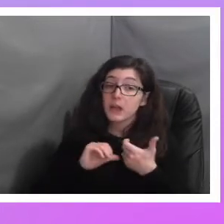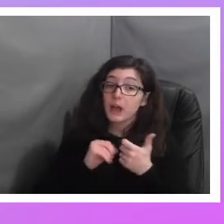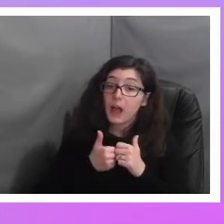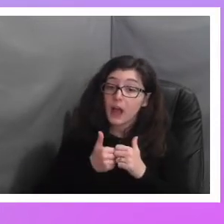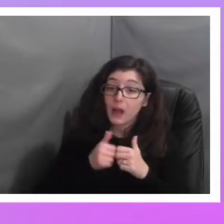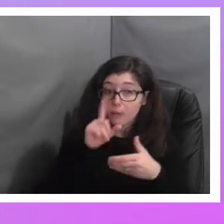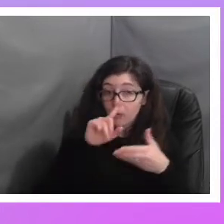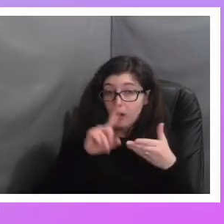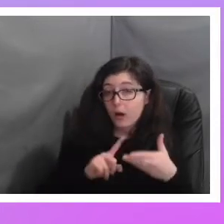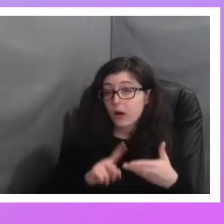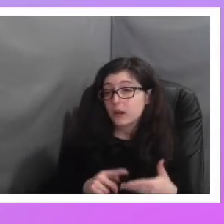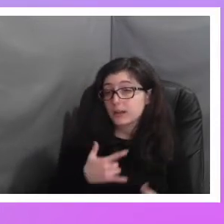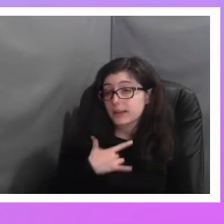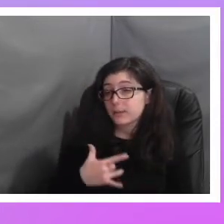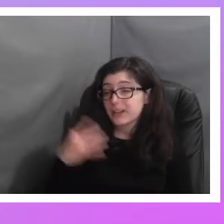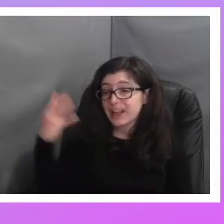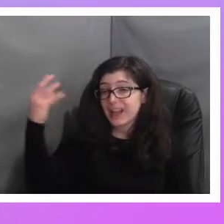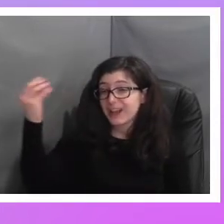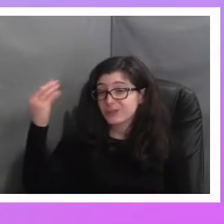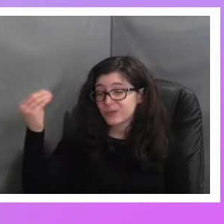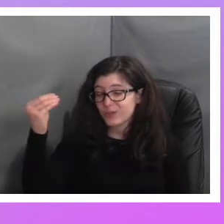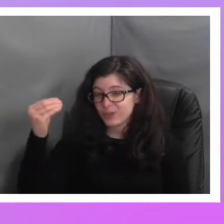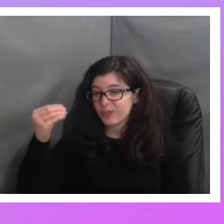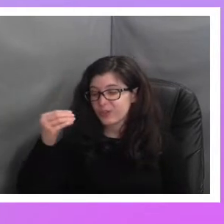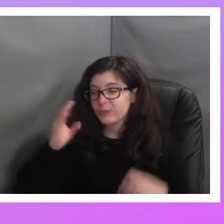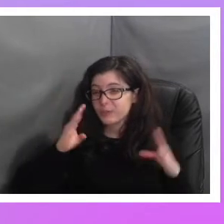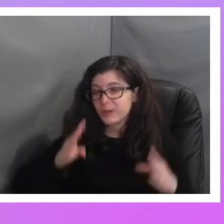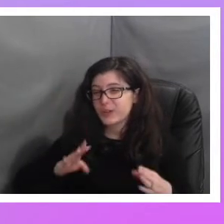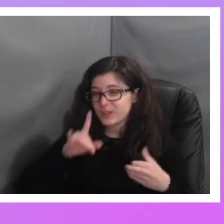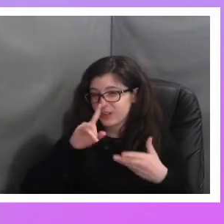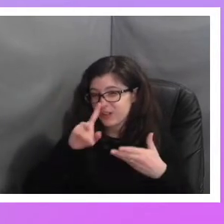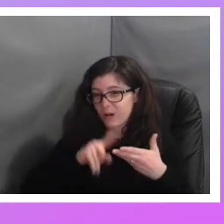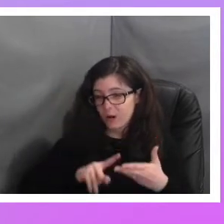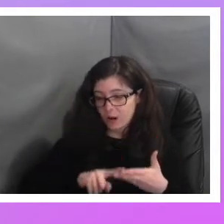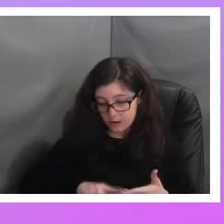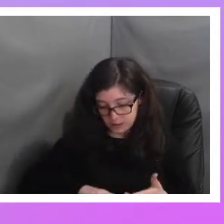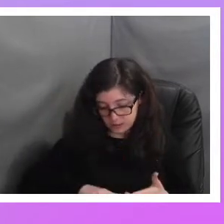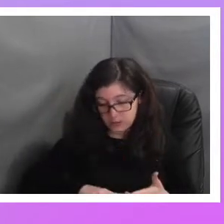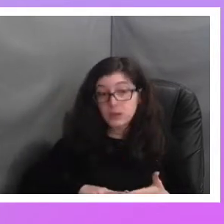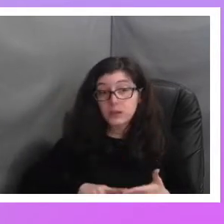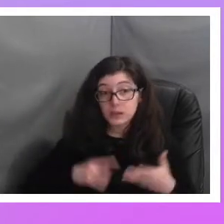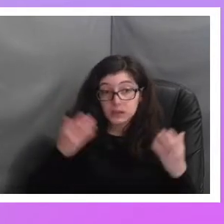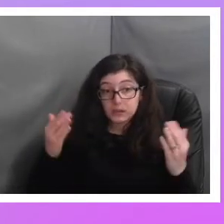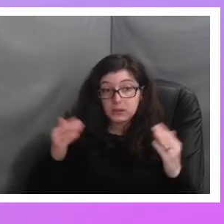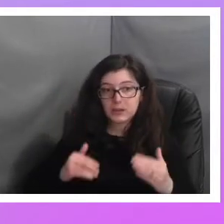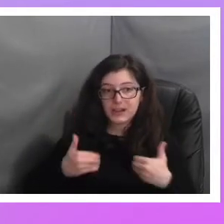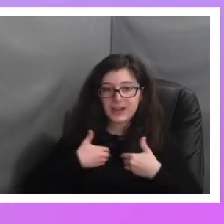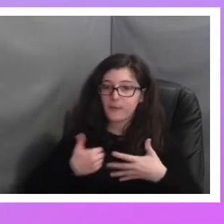usually by an external auditor, and then there's a process to go through of prioritizing.